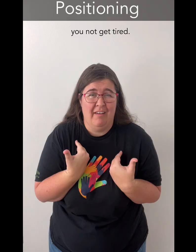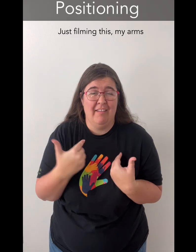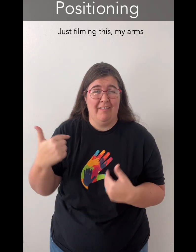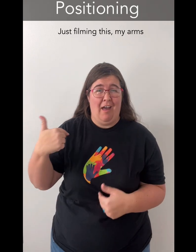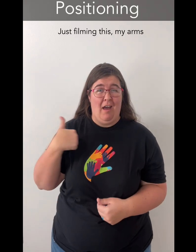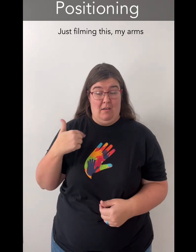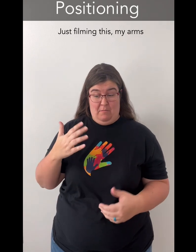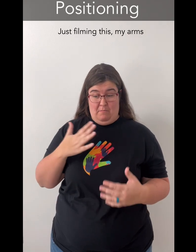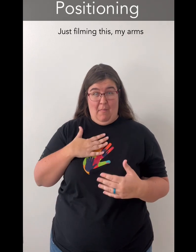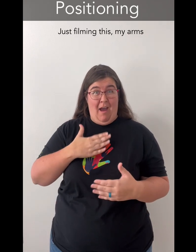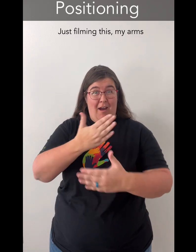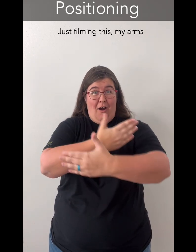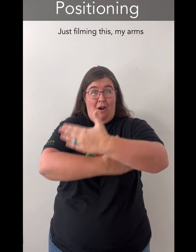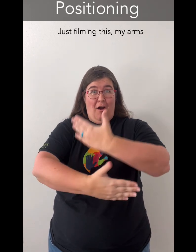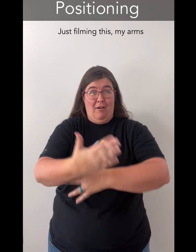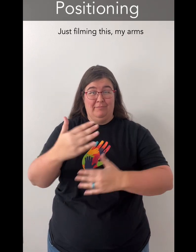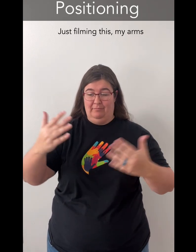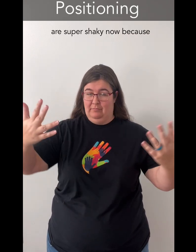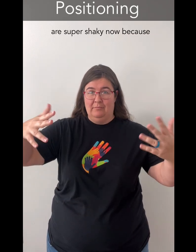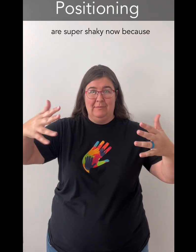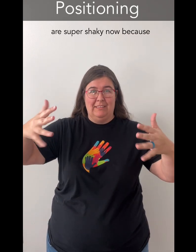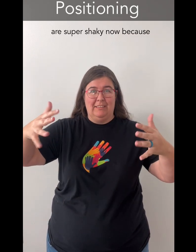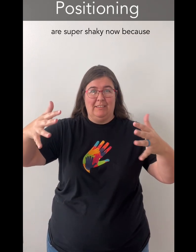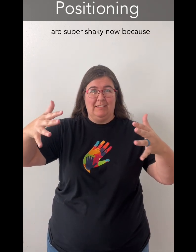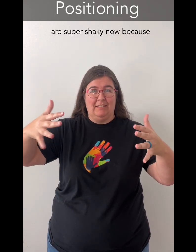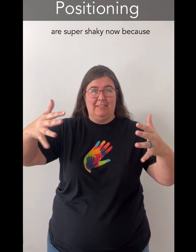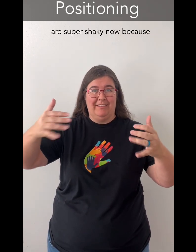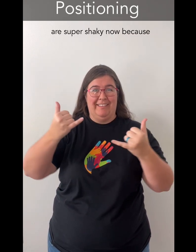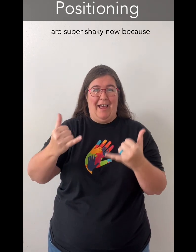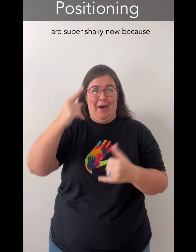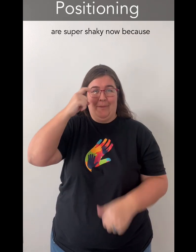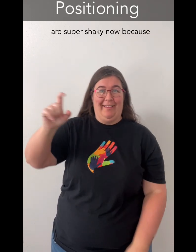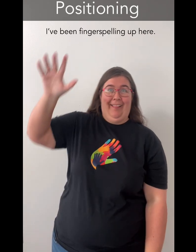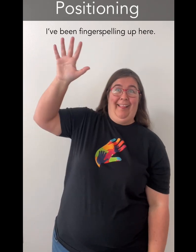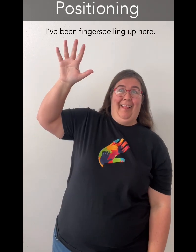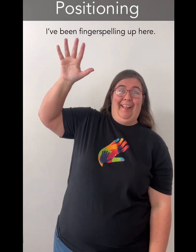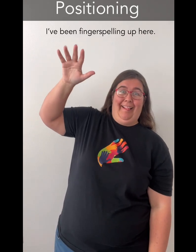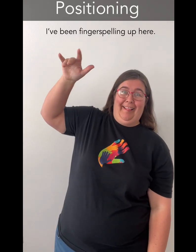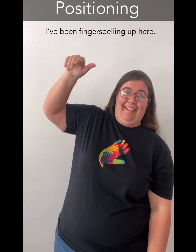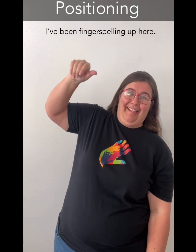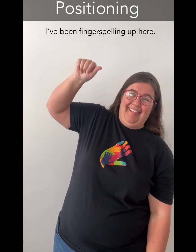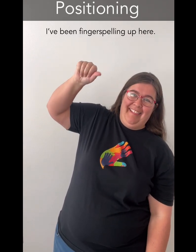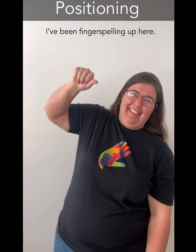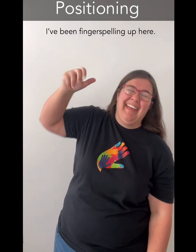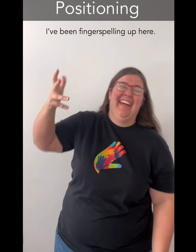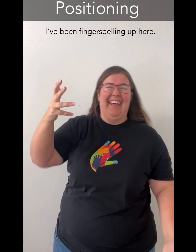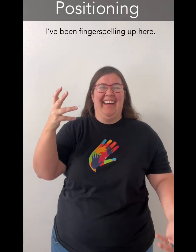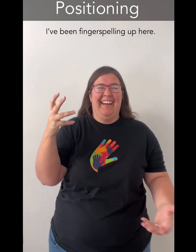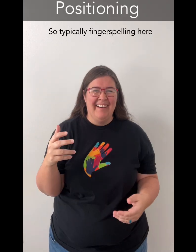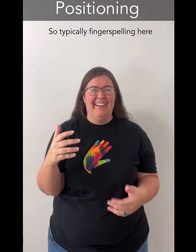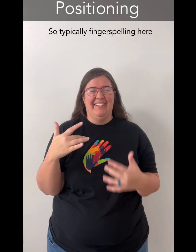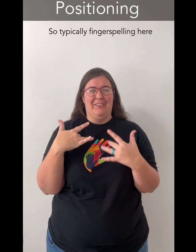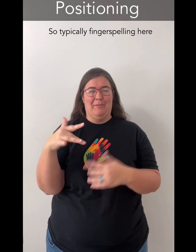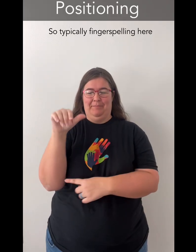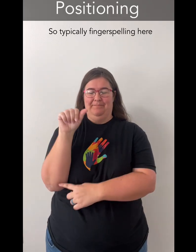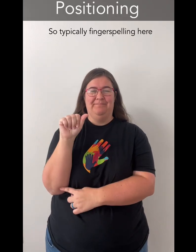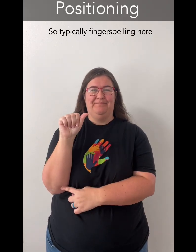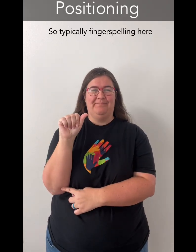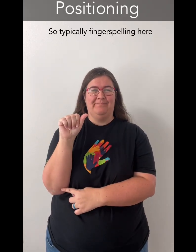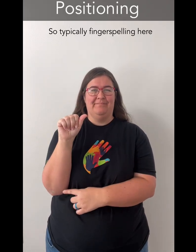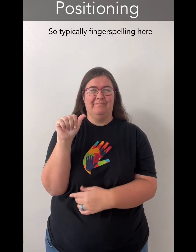Just filming this, my arms are super shaky now because I've been fingerspelling up here. So typically fingerspelling here